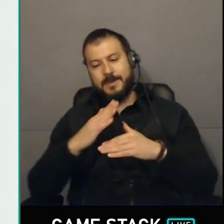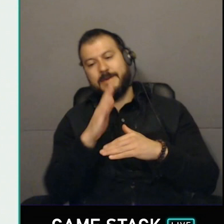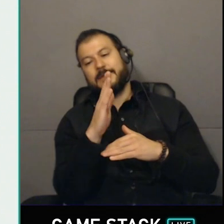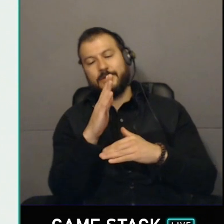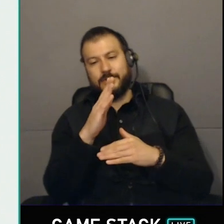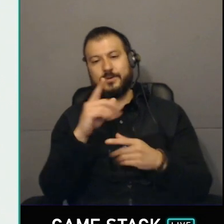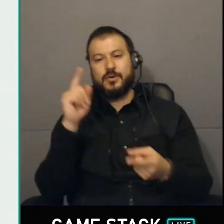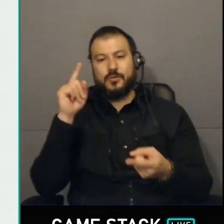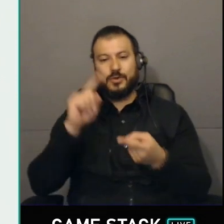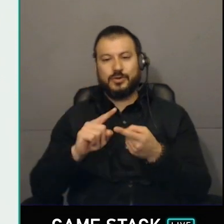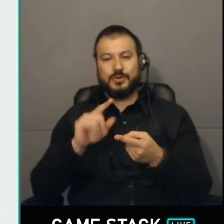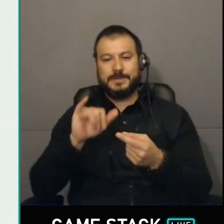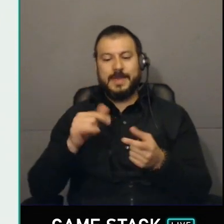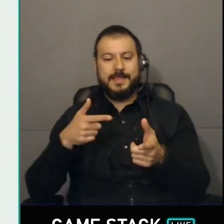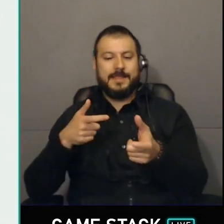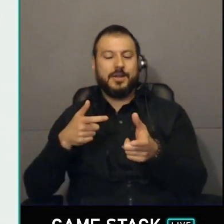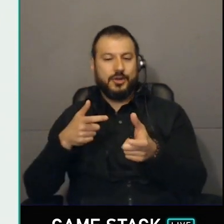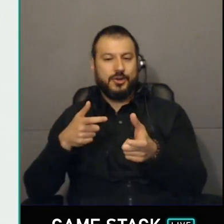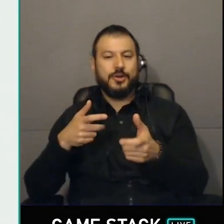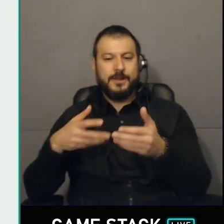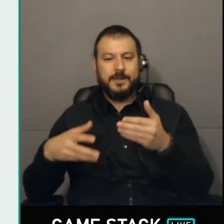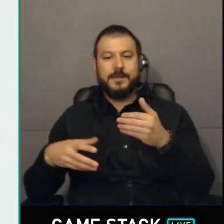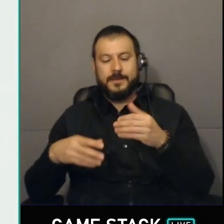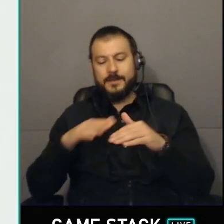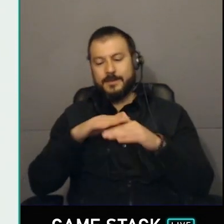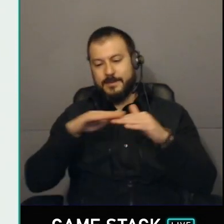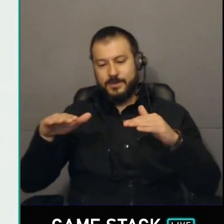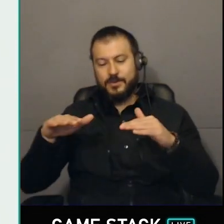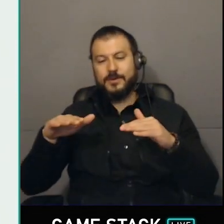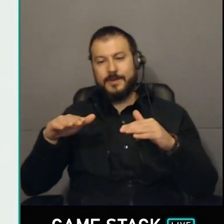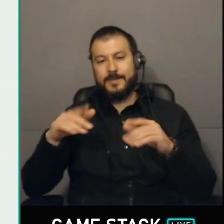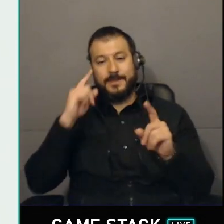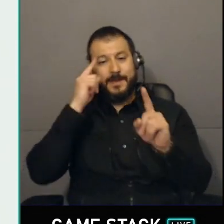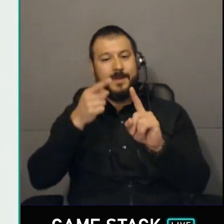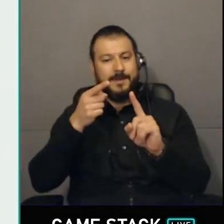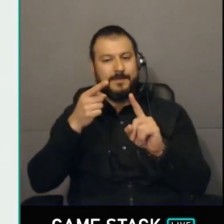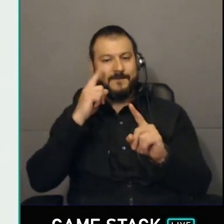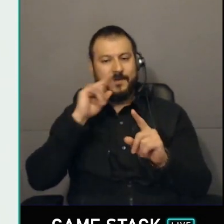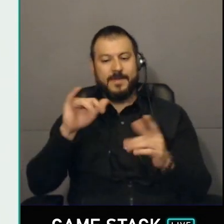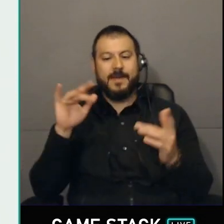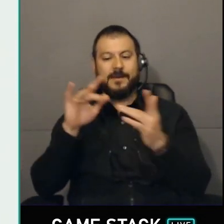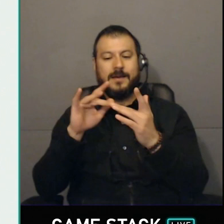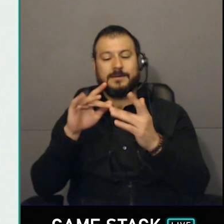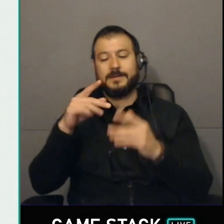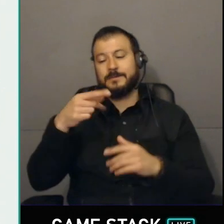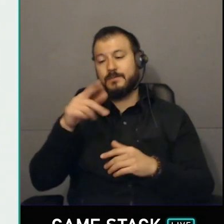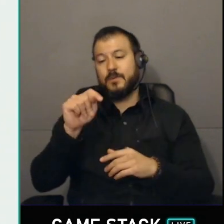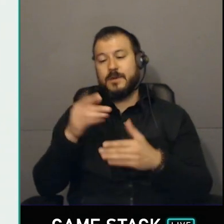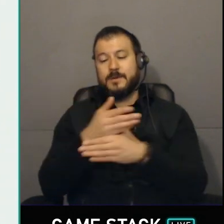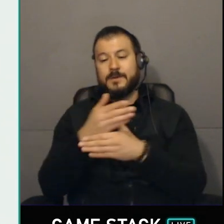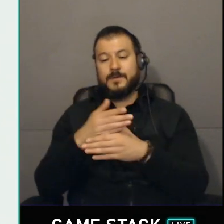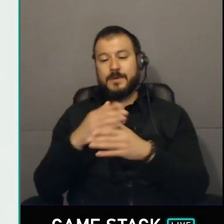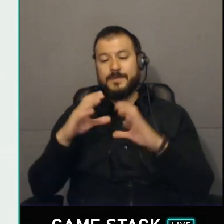The aim here is for the contact point between the sphere, in this case, and the plane that it's rolling along,